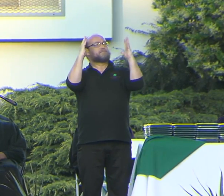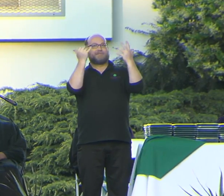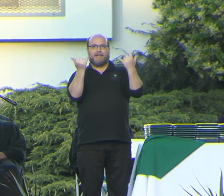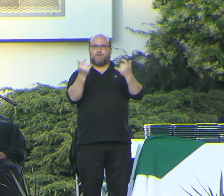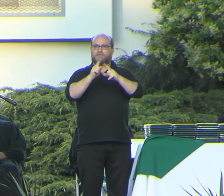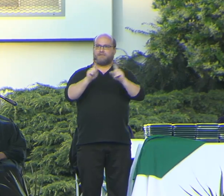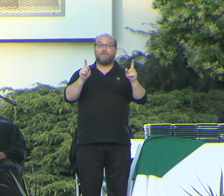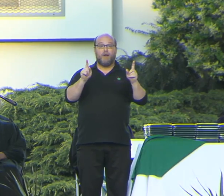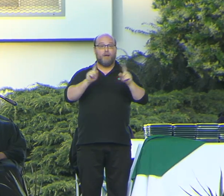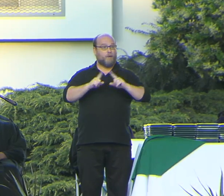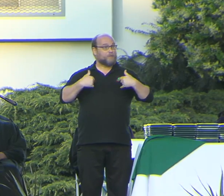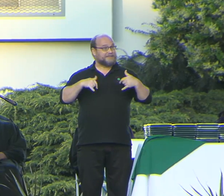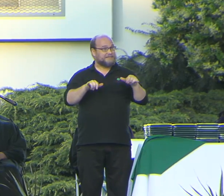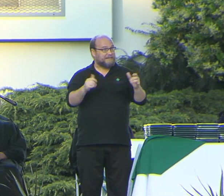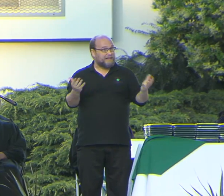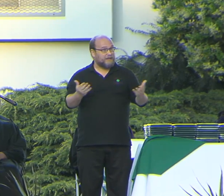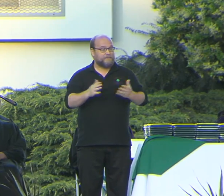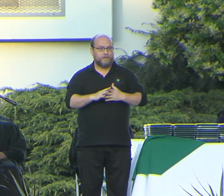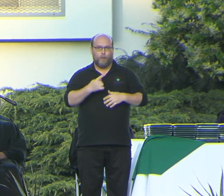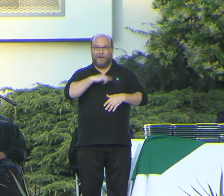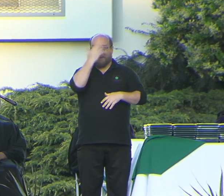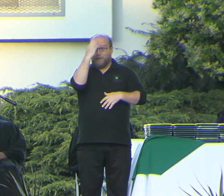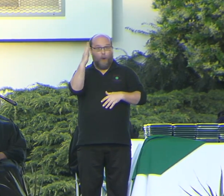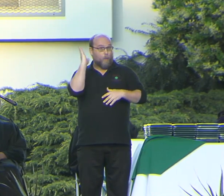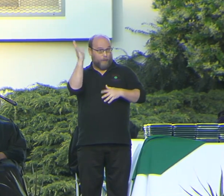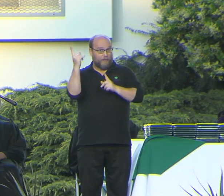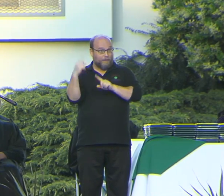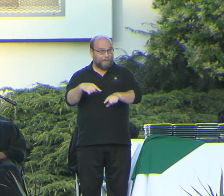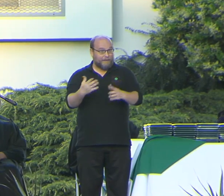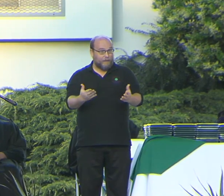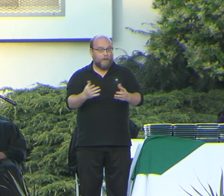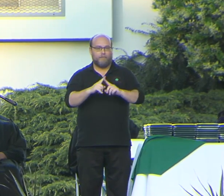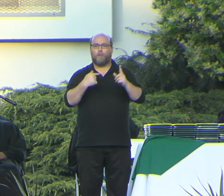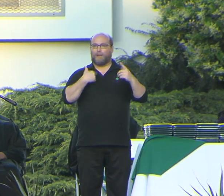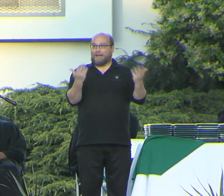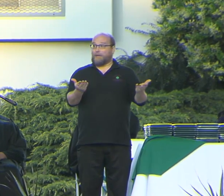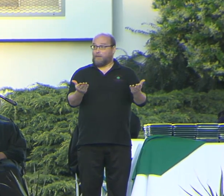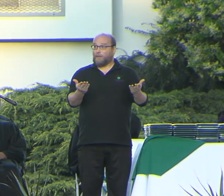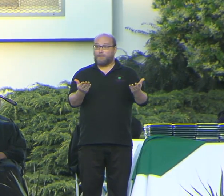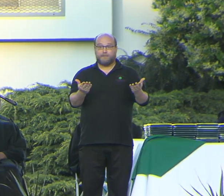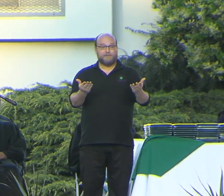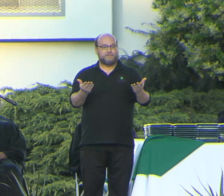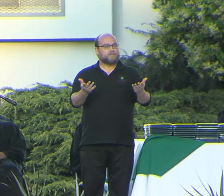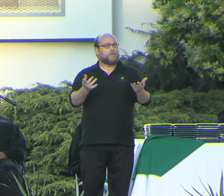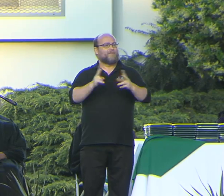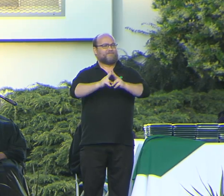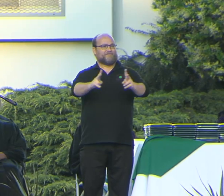We didn't know that we were going to be here but we're here. And we're super proud.